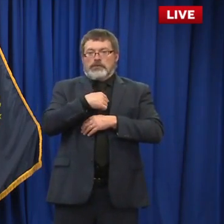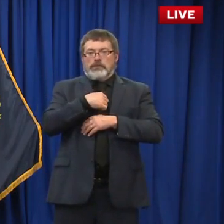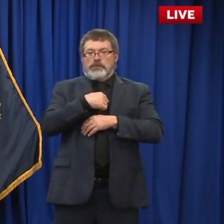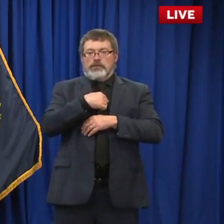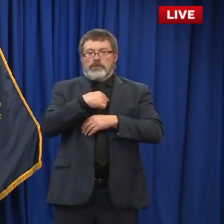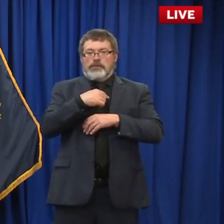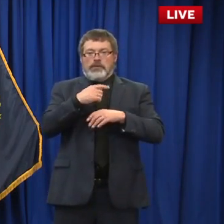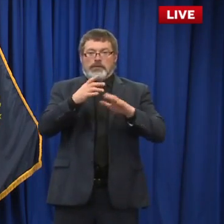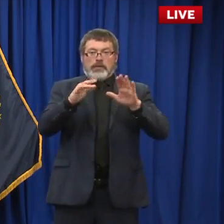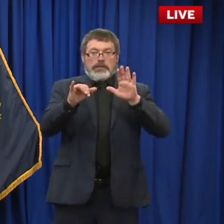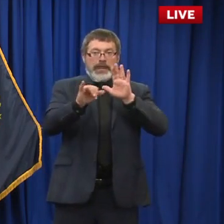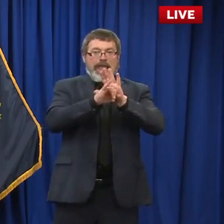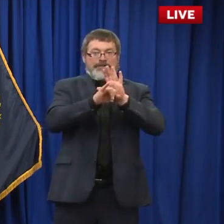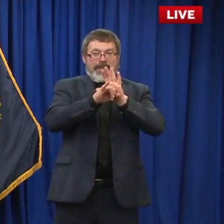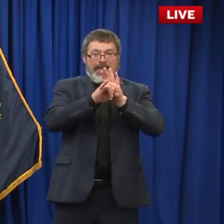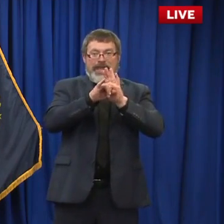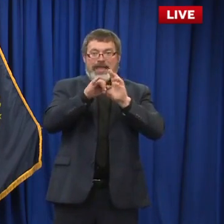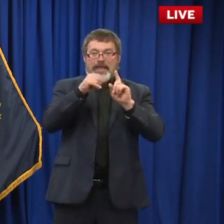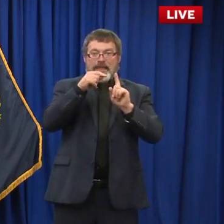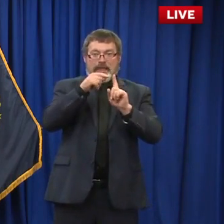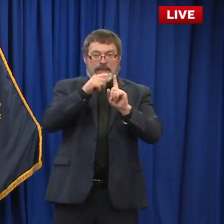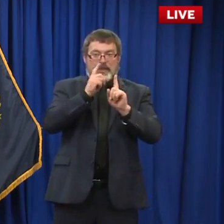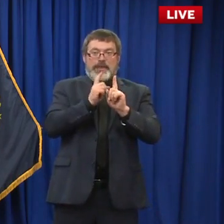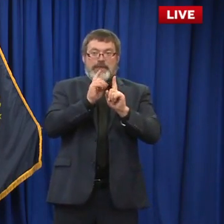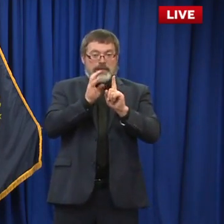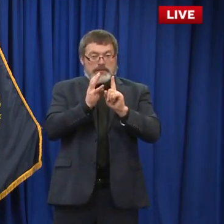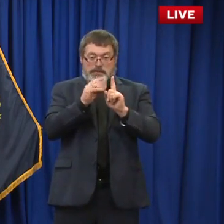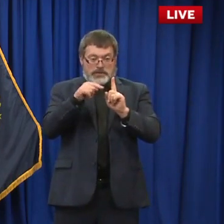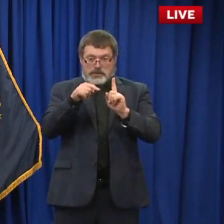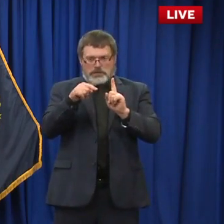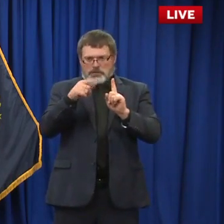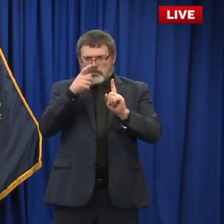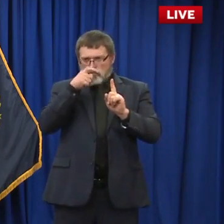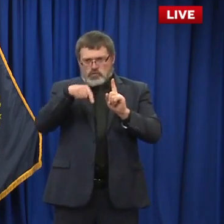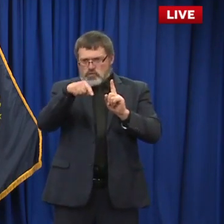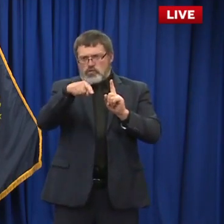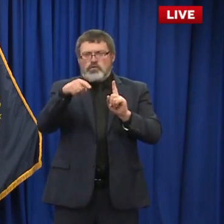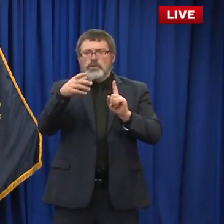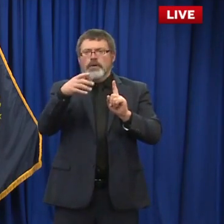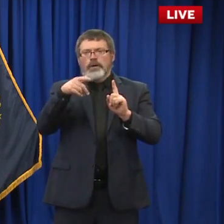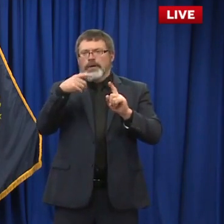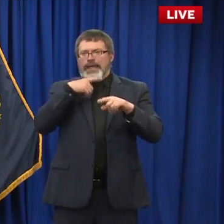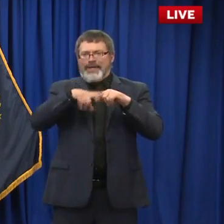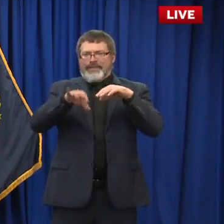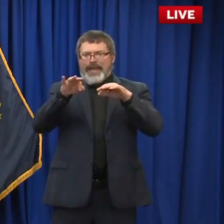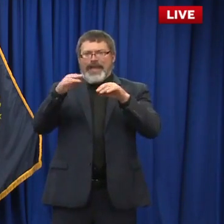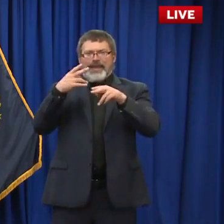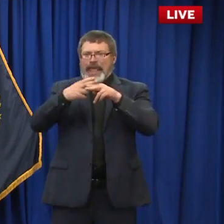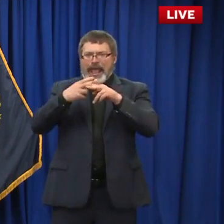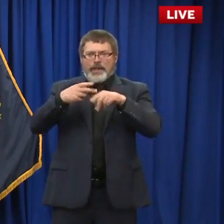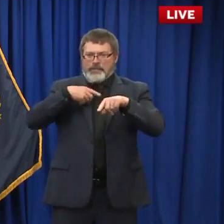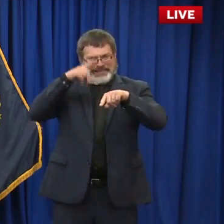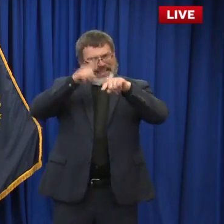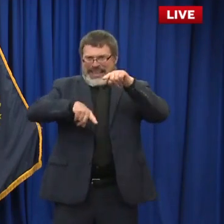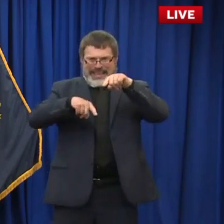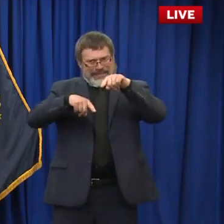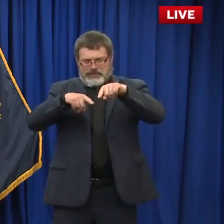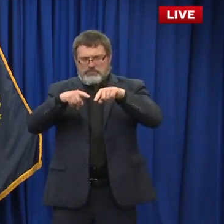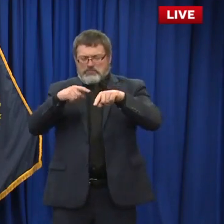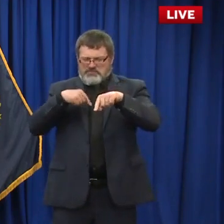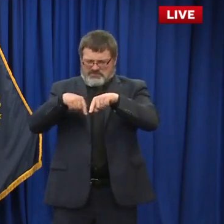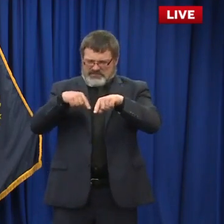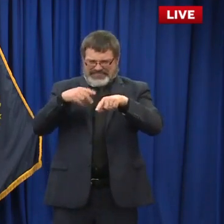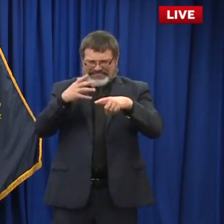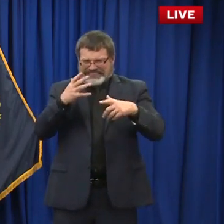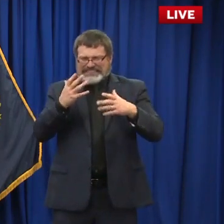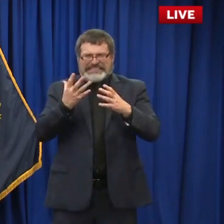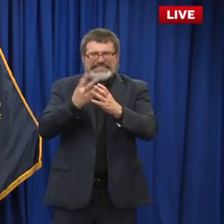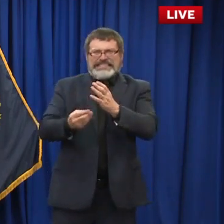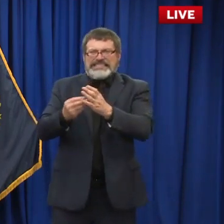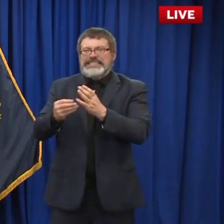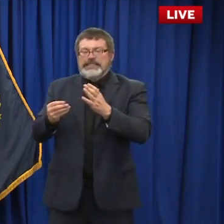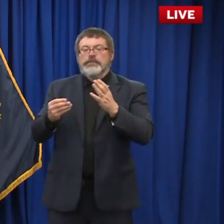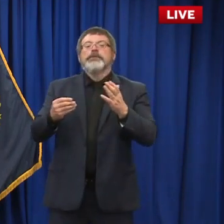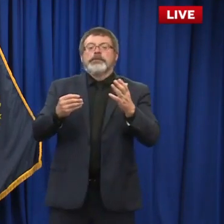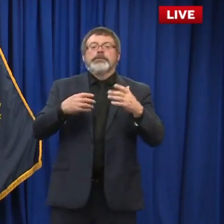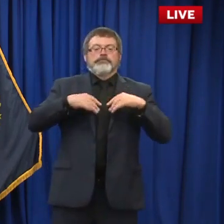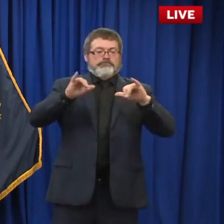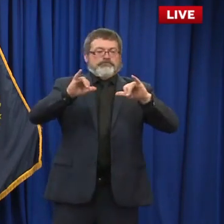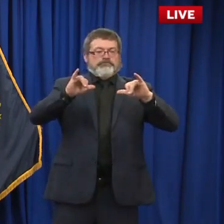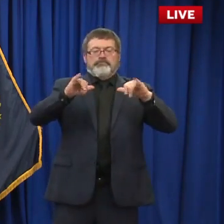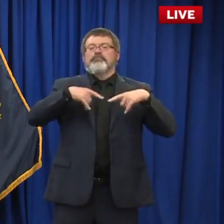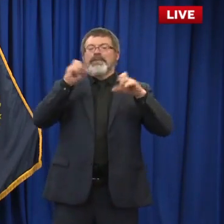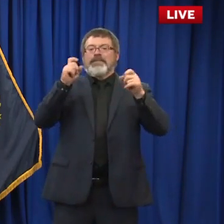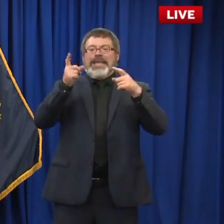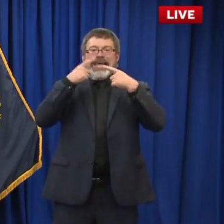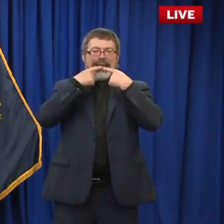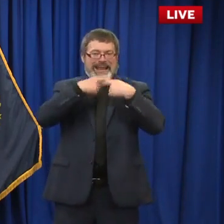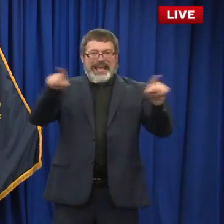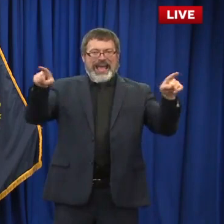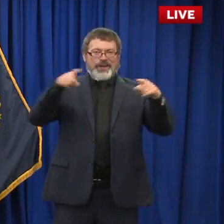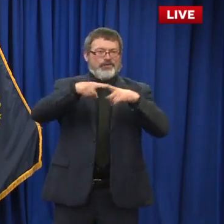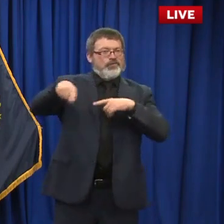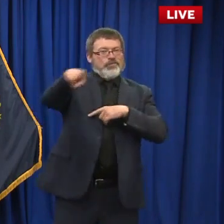WE'VE DETERMINED THAT WE ARE NOT ABLE TO IDENTIFY EVERY CLOSE CONTACT TO A CHILD OR A TEACHER OR WHOMEVER IN ANY PARTICULAR SET, THEN WE WOULD DO A NOTIFICATION TO THE PUBLIC AS WE